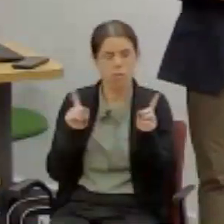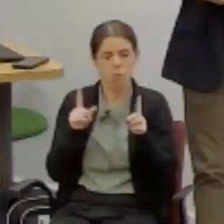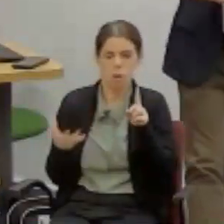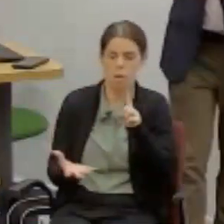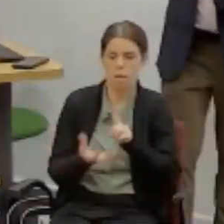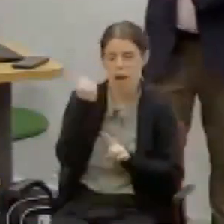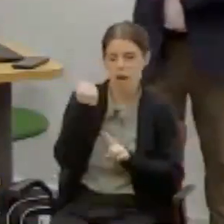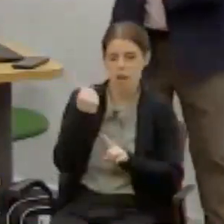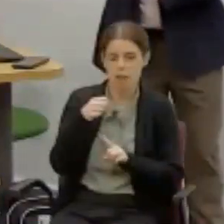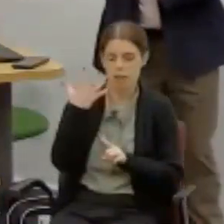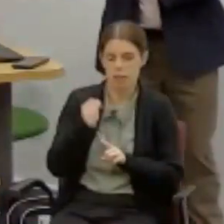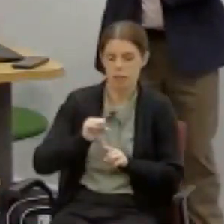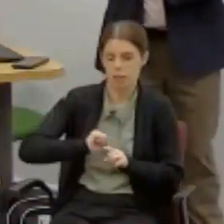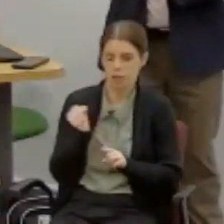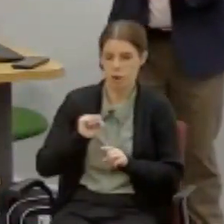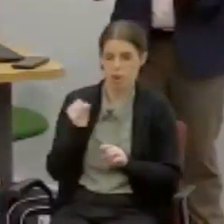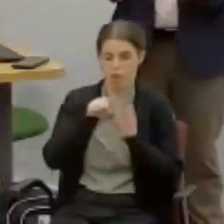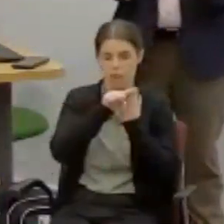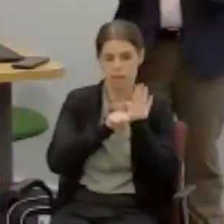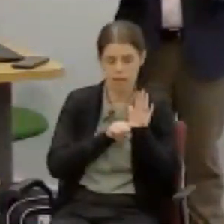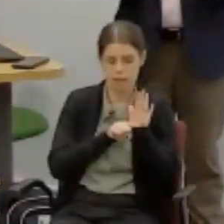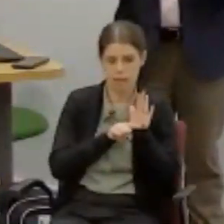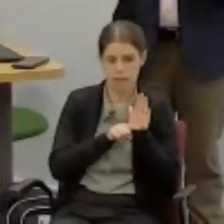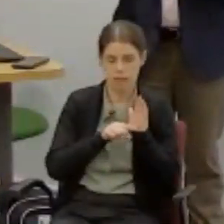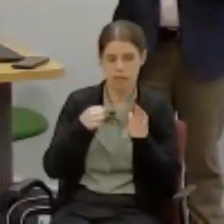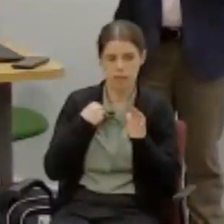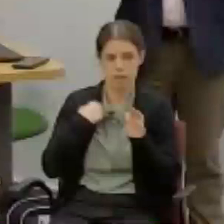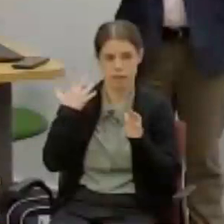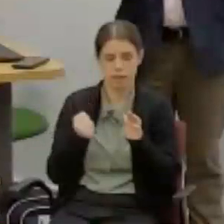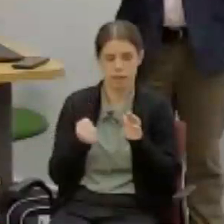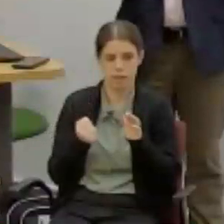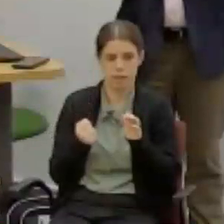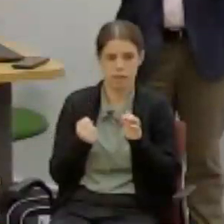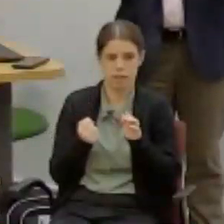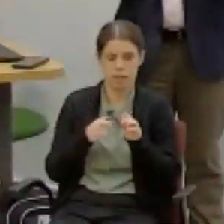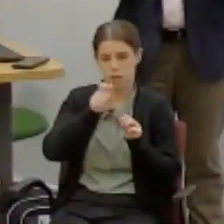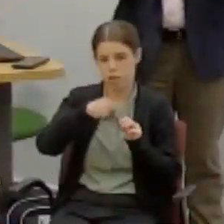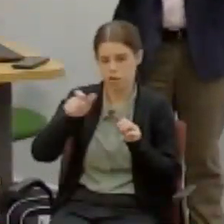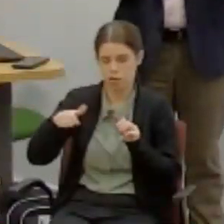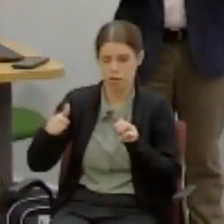So, the reason that we end up with the Scottish guidance was that they did a thing with a student years ago.